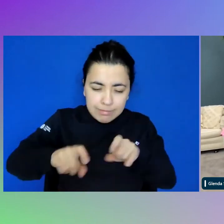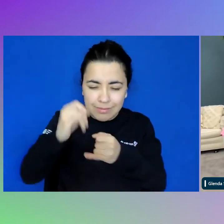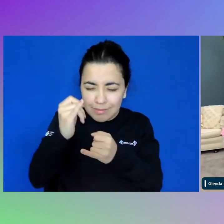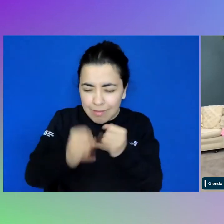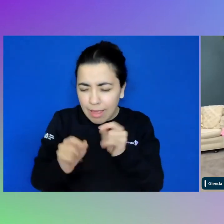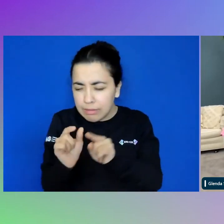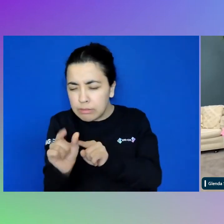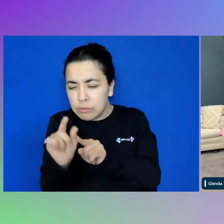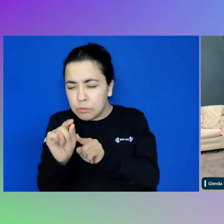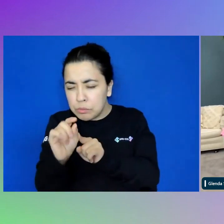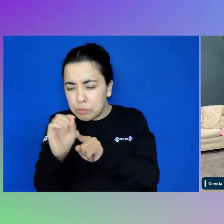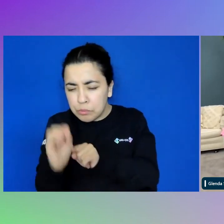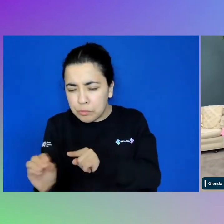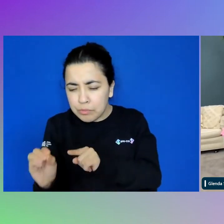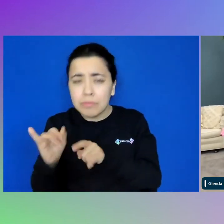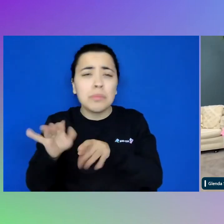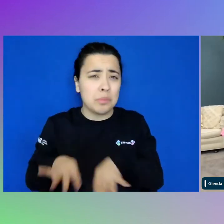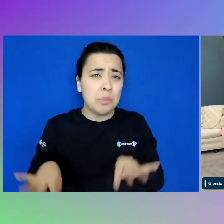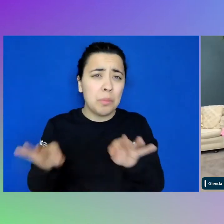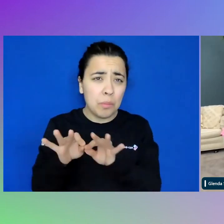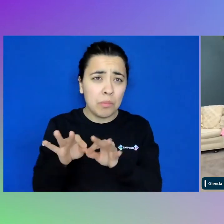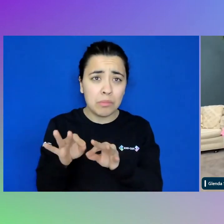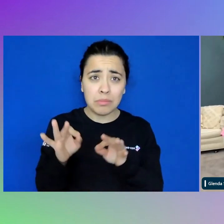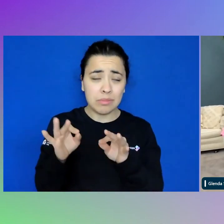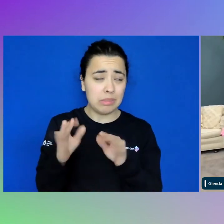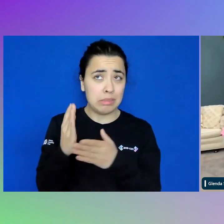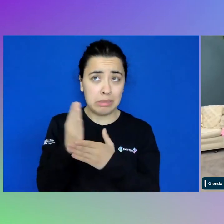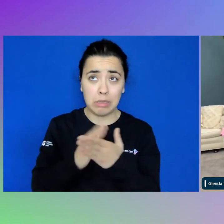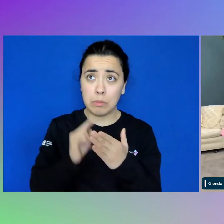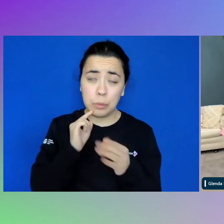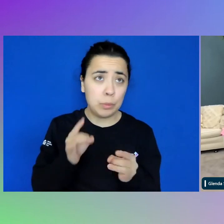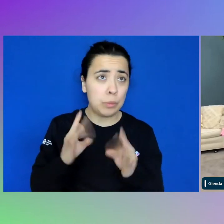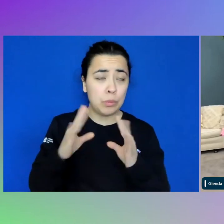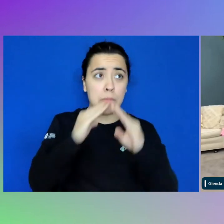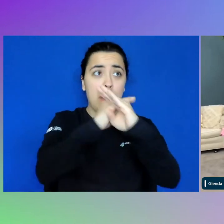important to do. There can be critical blockers in there, but